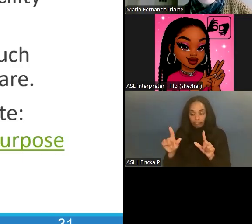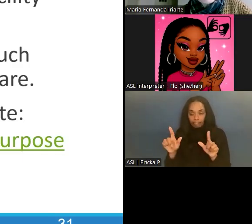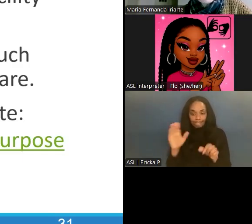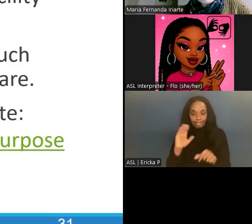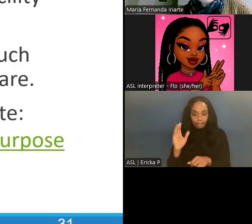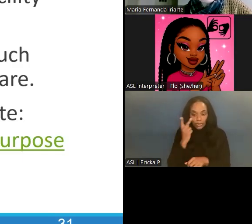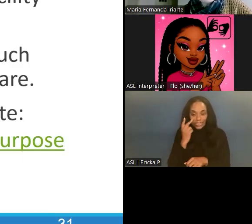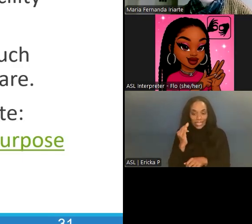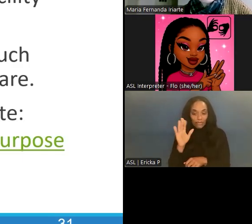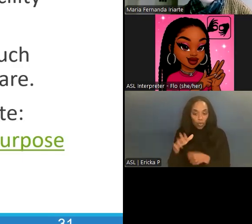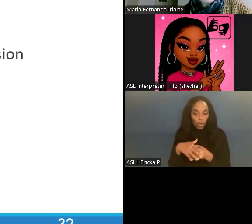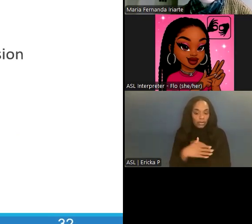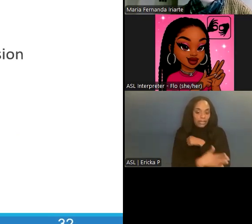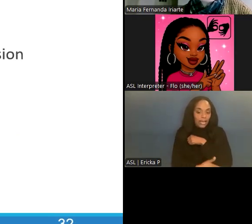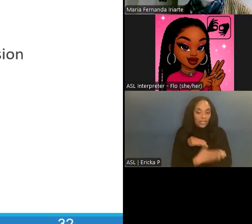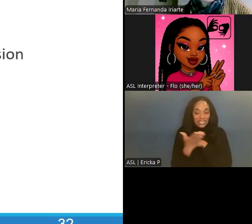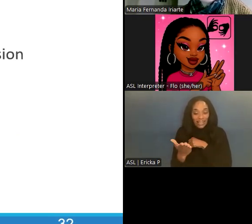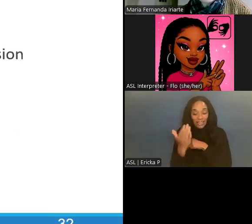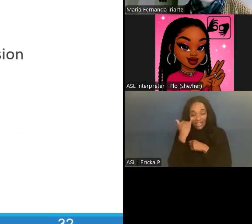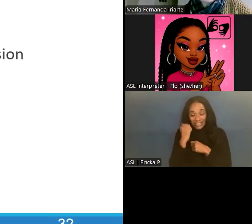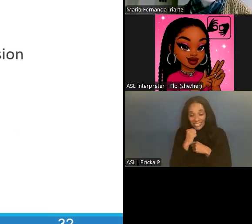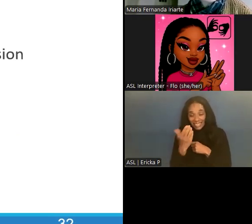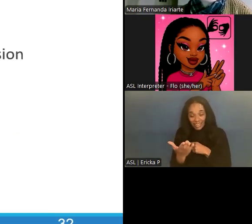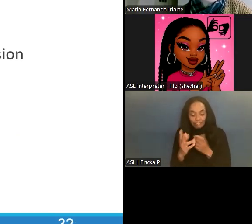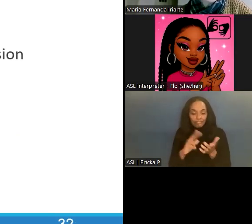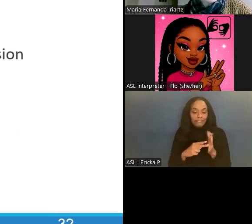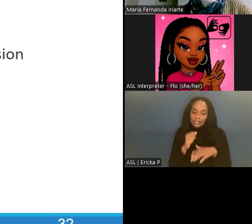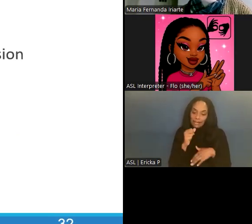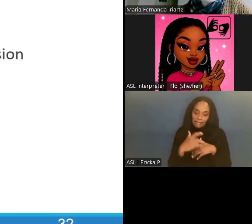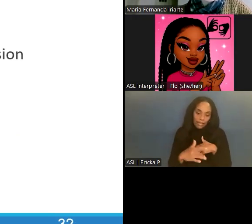If your county isn't there, then you cannot. It's not available to you.